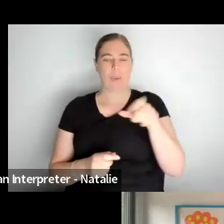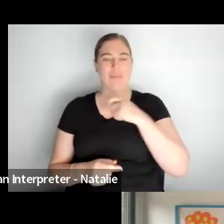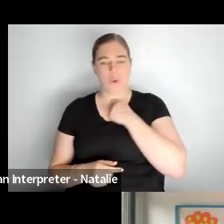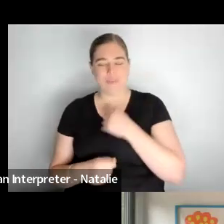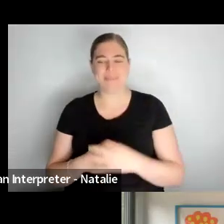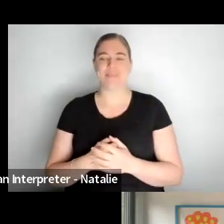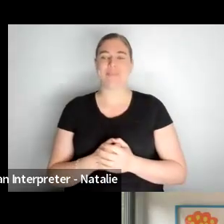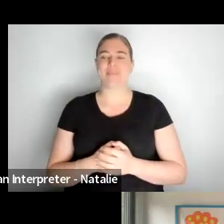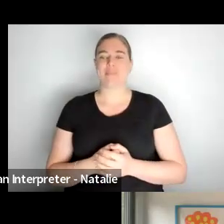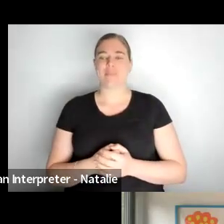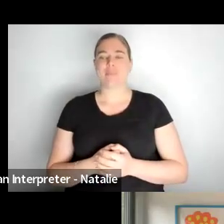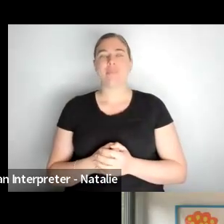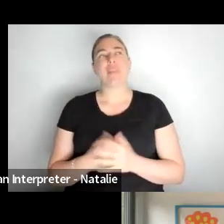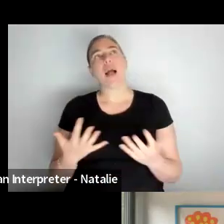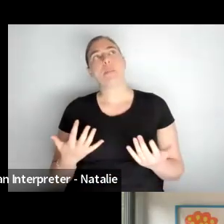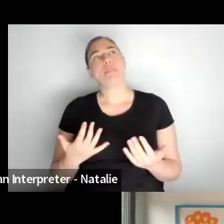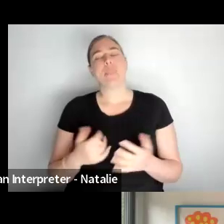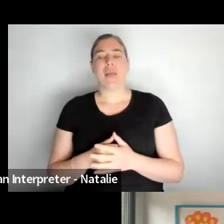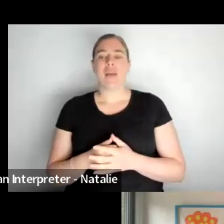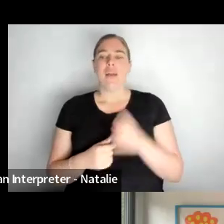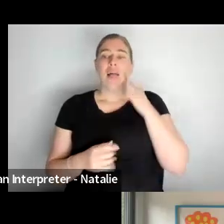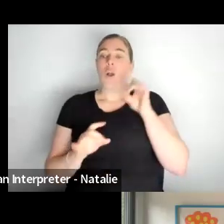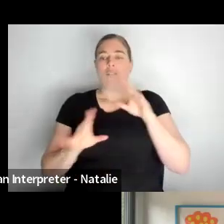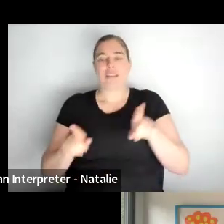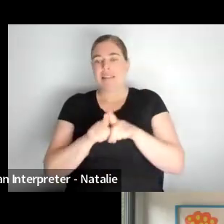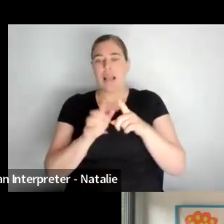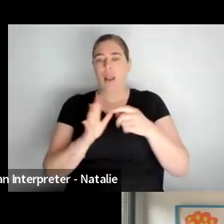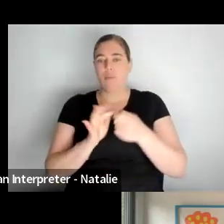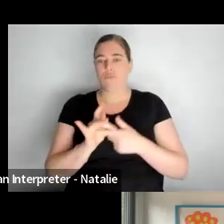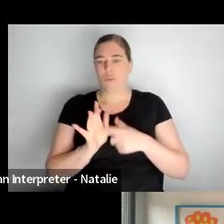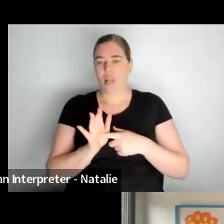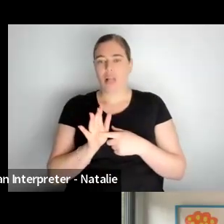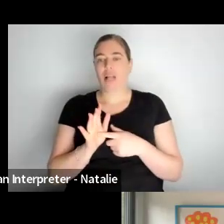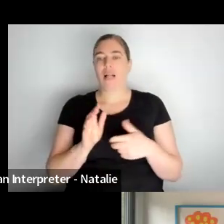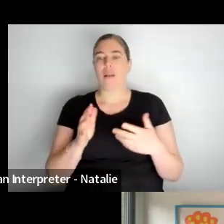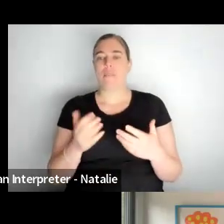I think... obviously what April said. Just sort of back yourself,